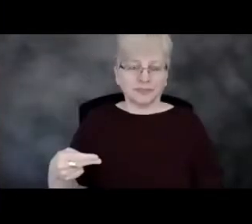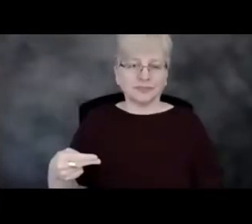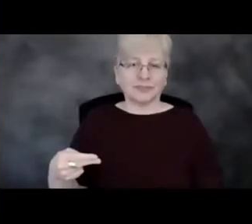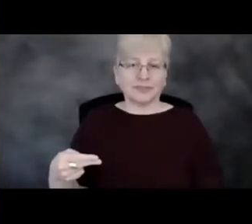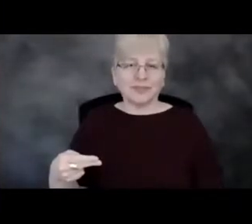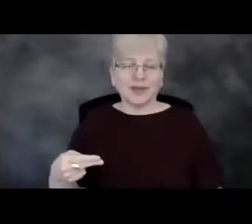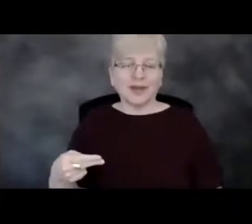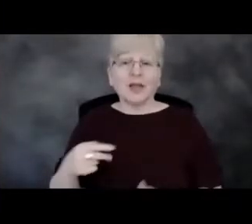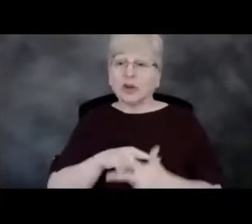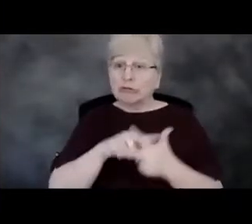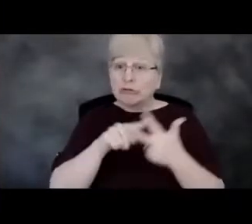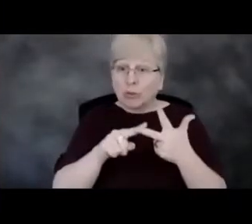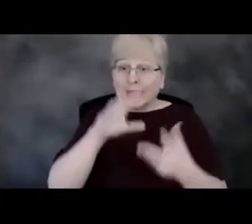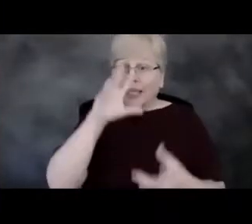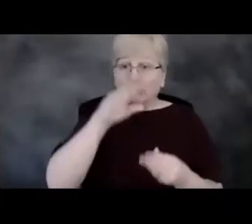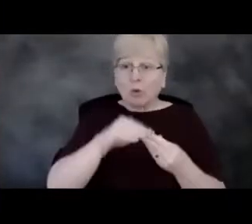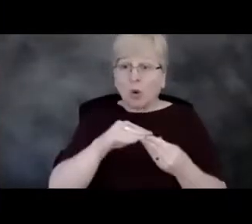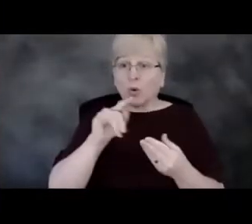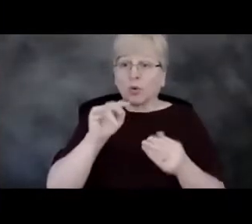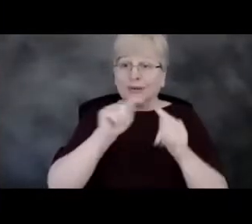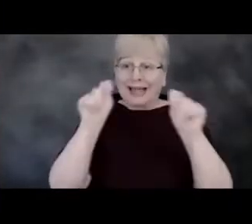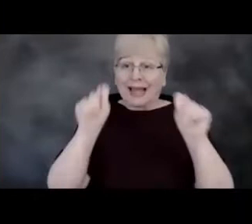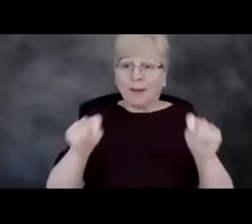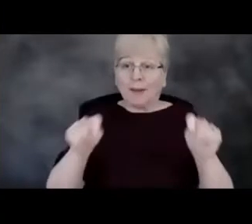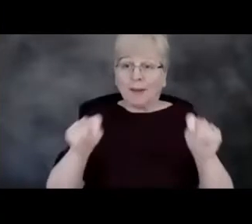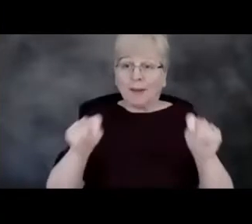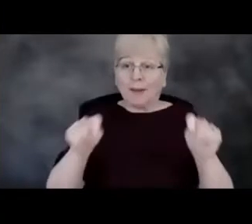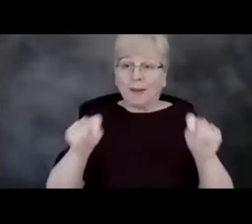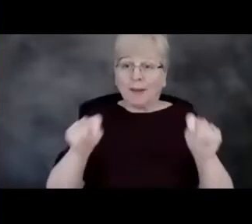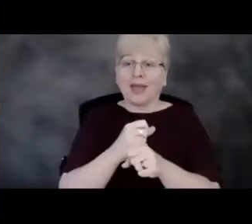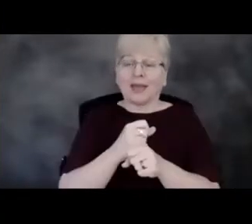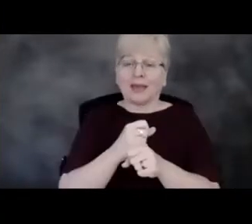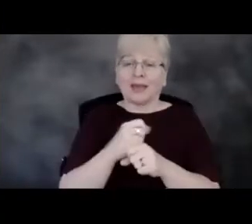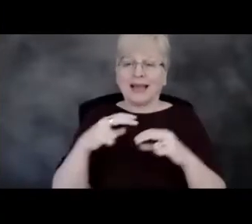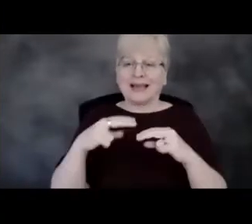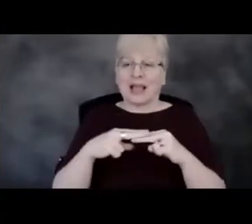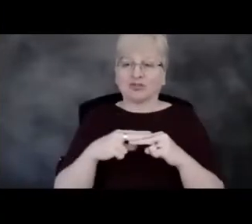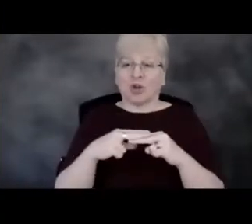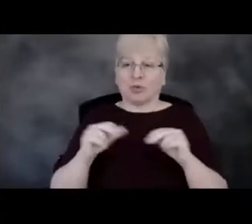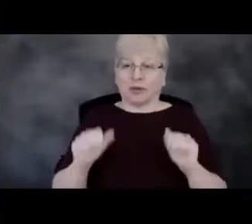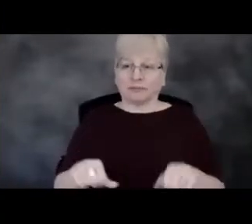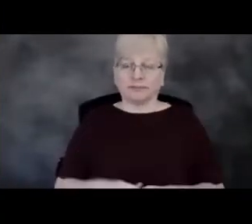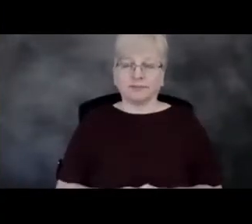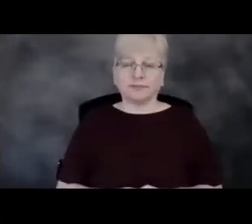16:56:15 the ability to create a slideshow. You have two alternatives. You can either